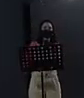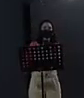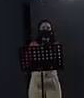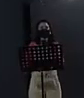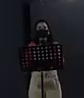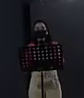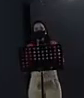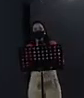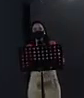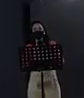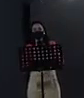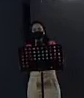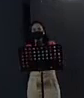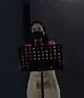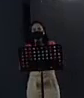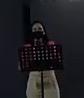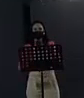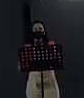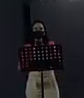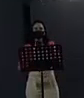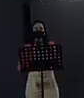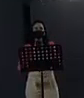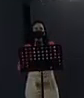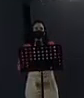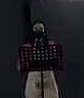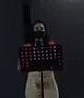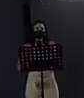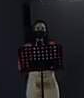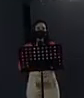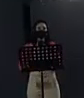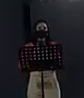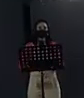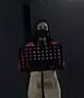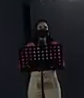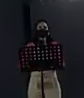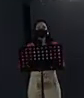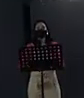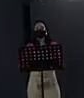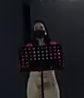here together with the presentation of seed capital, which is specific